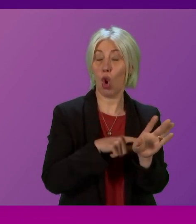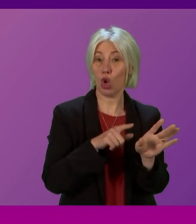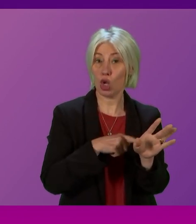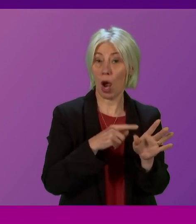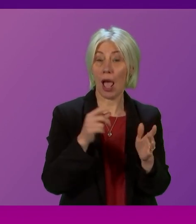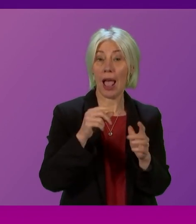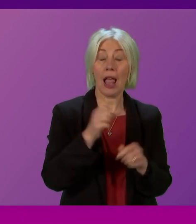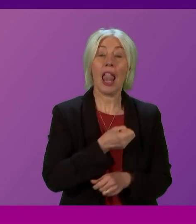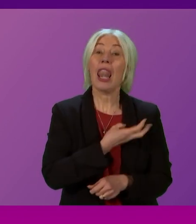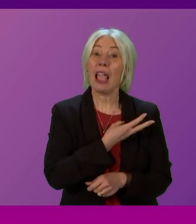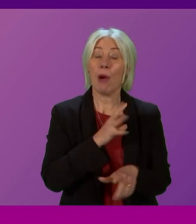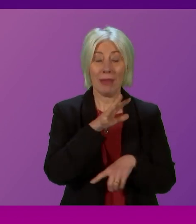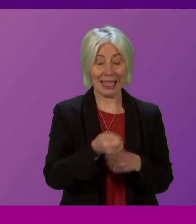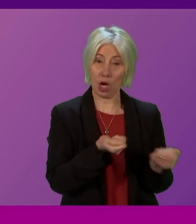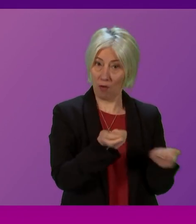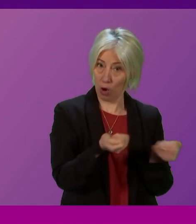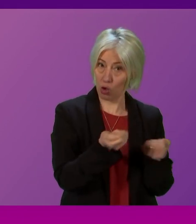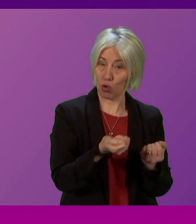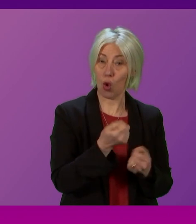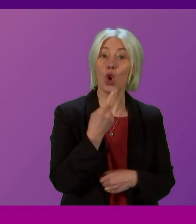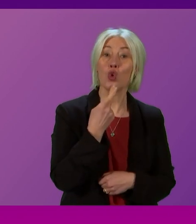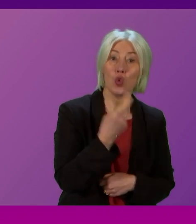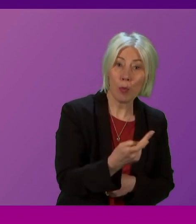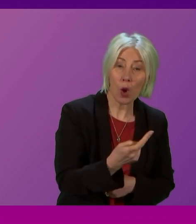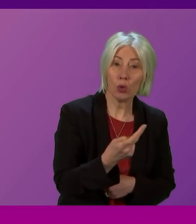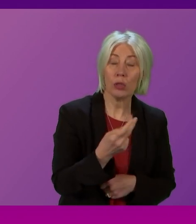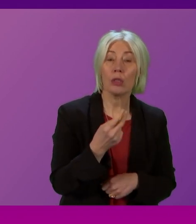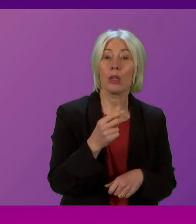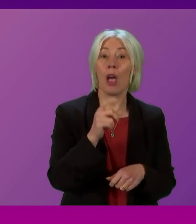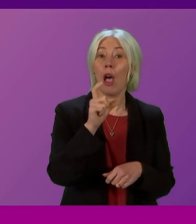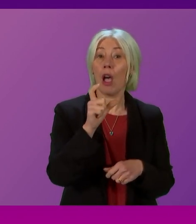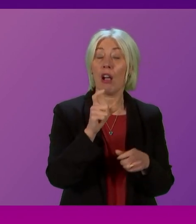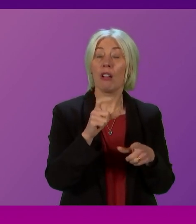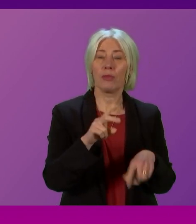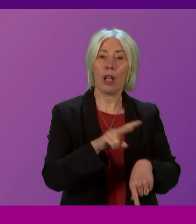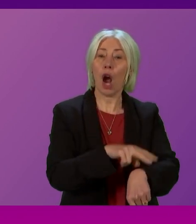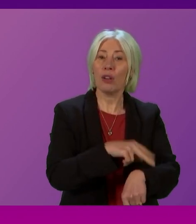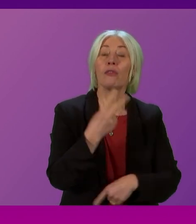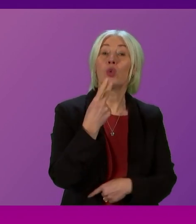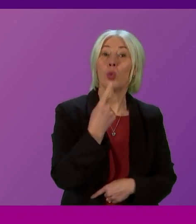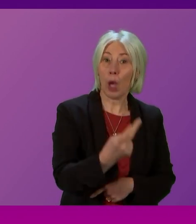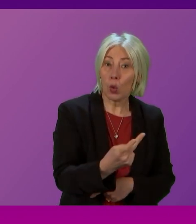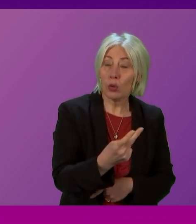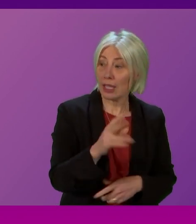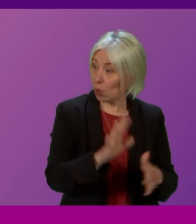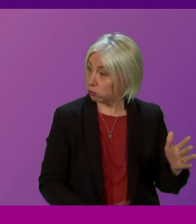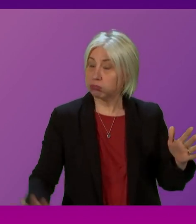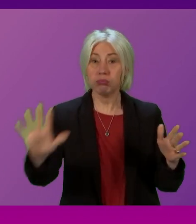transport, it is £2. It is £2 in Cardiff, and now it will be £2 in every part of England for the next few